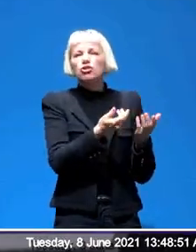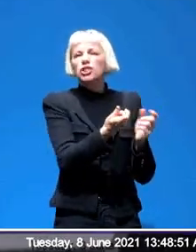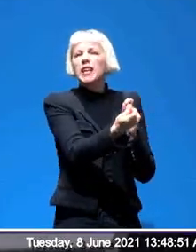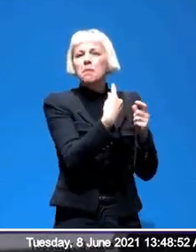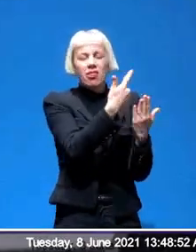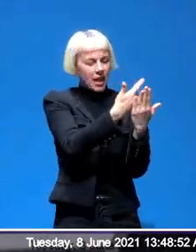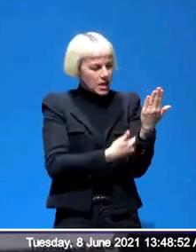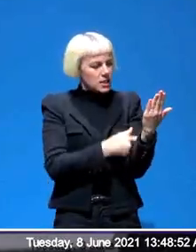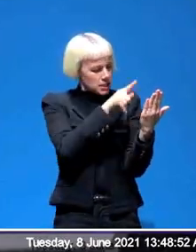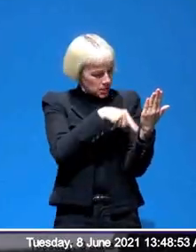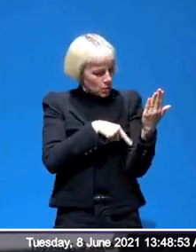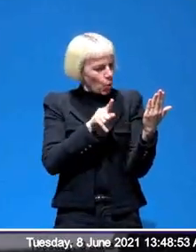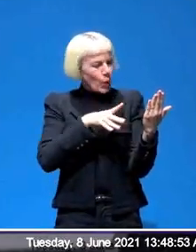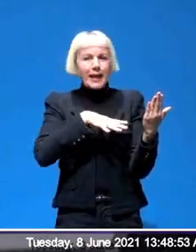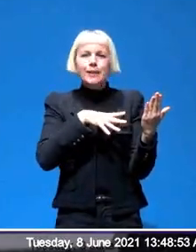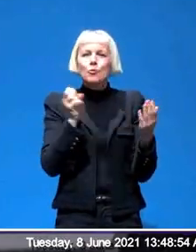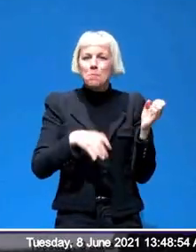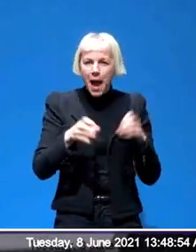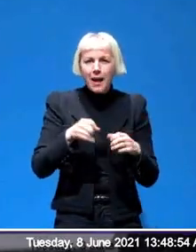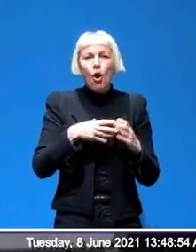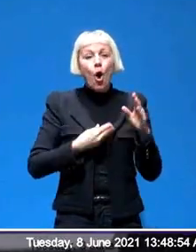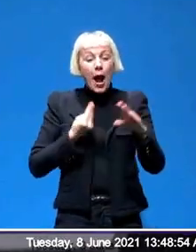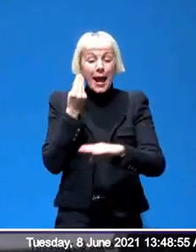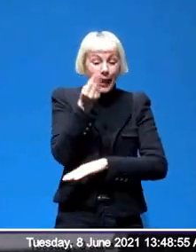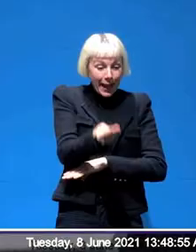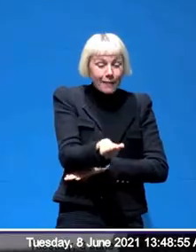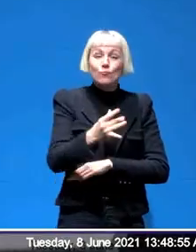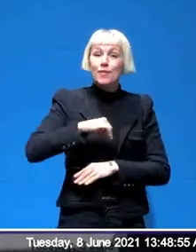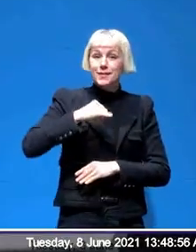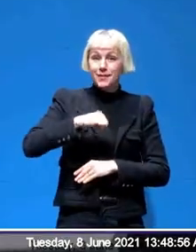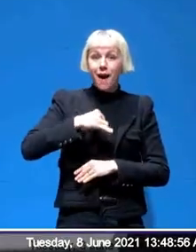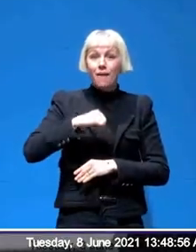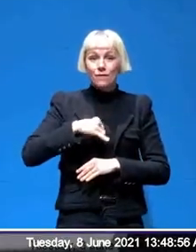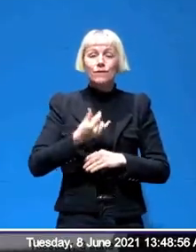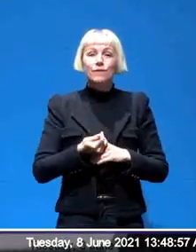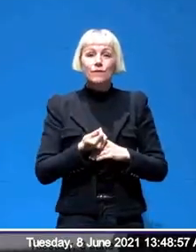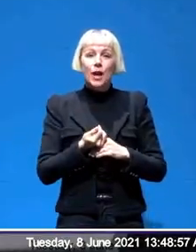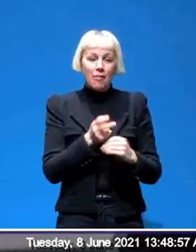I personally took it out to the site and entered it into the diary